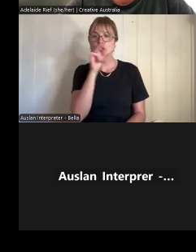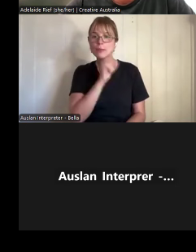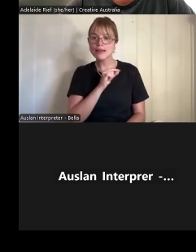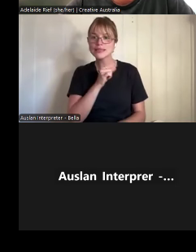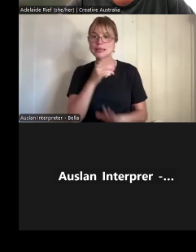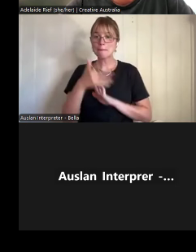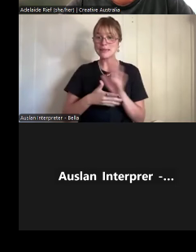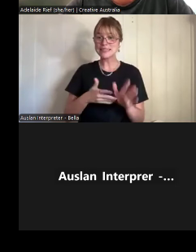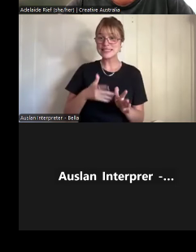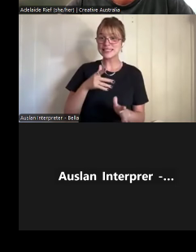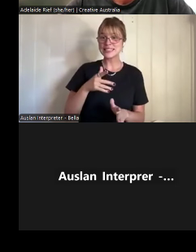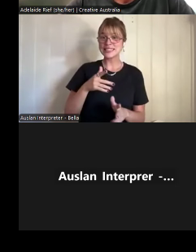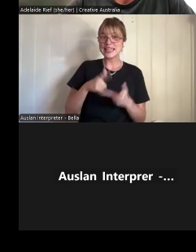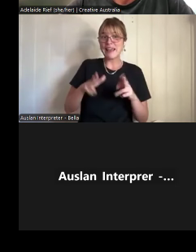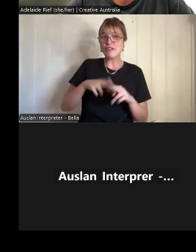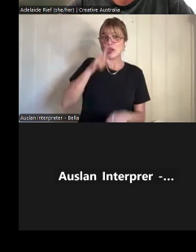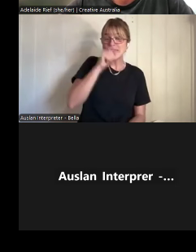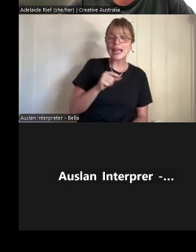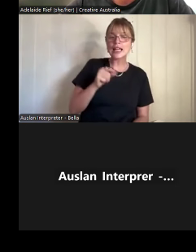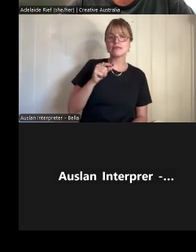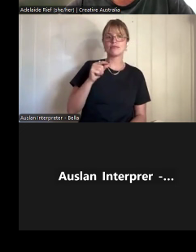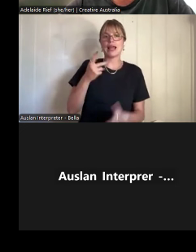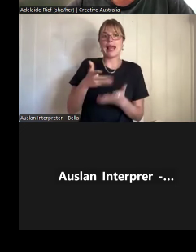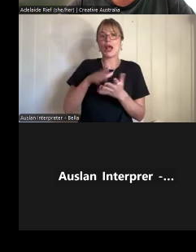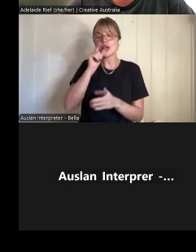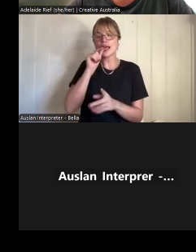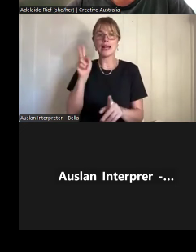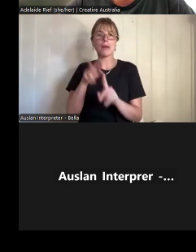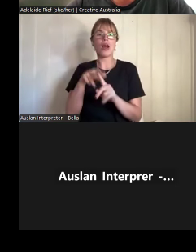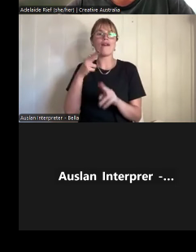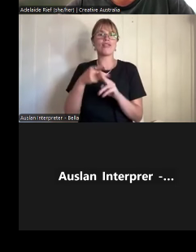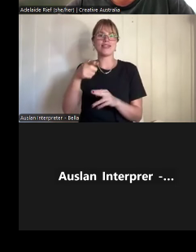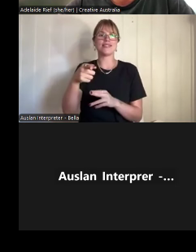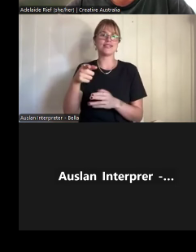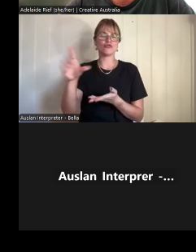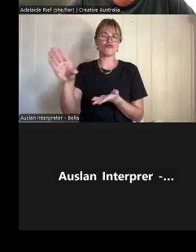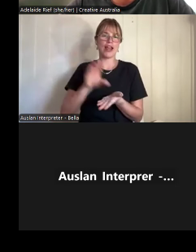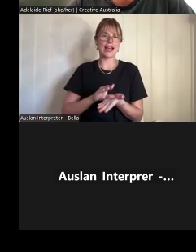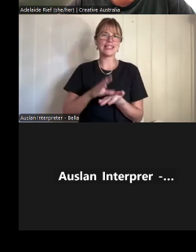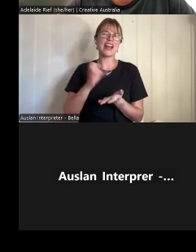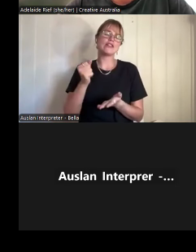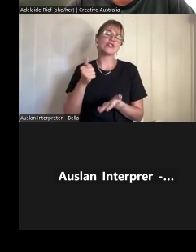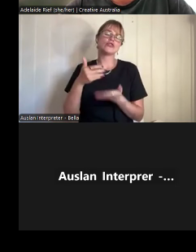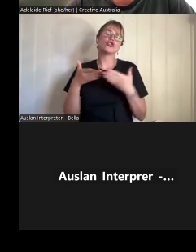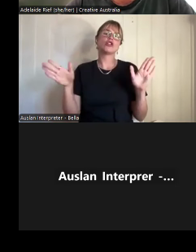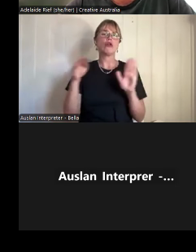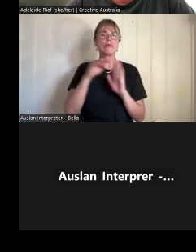can apply for this grant. And there's some general principles that apply to both the Company Director